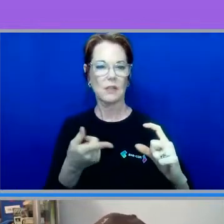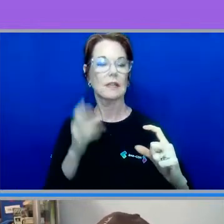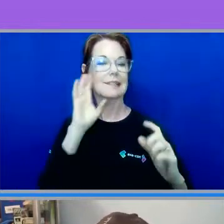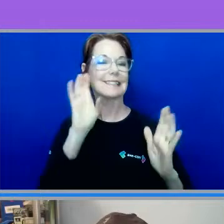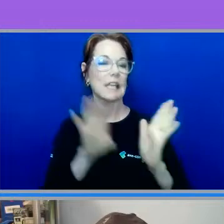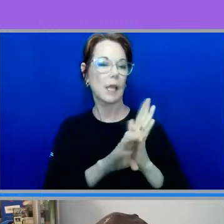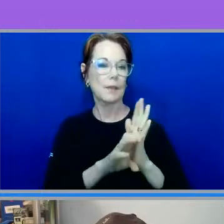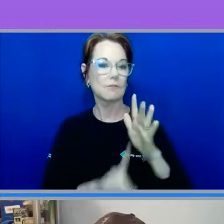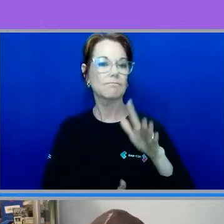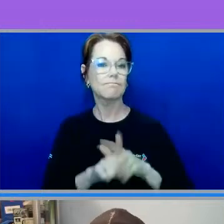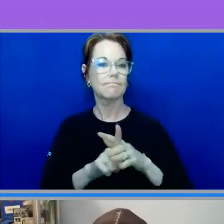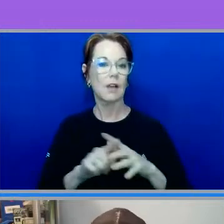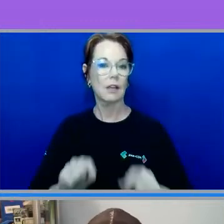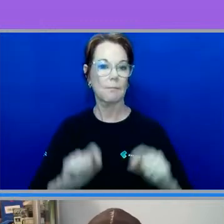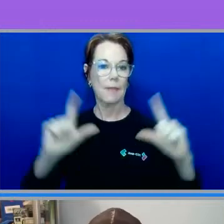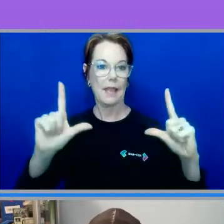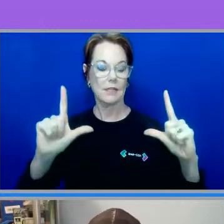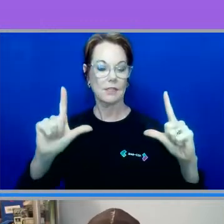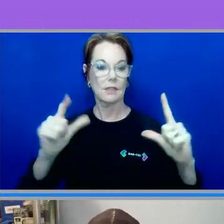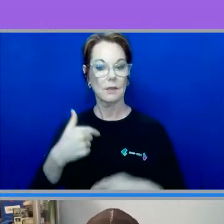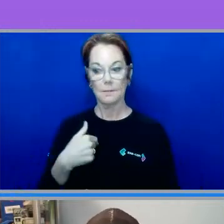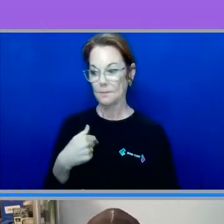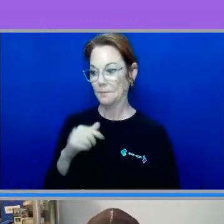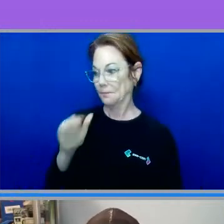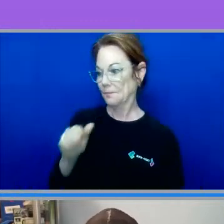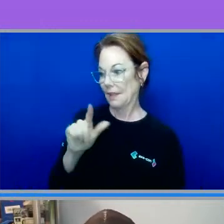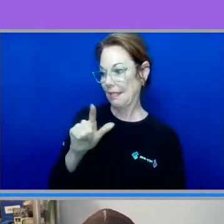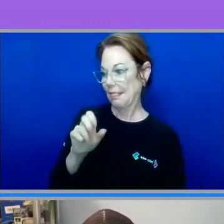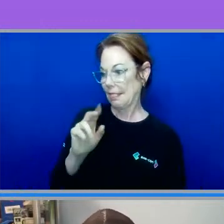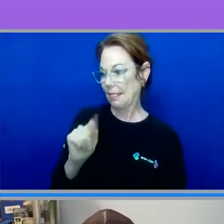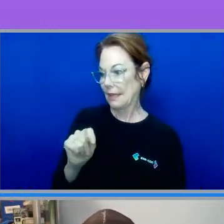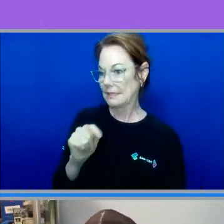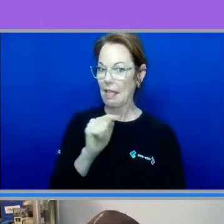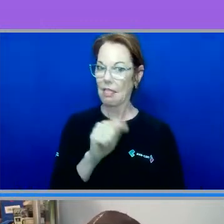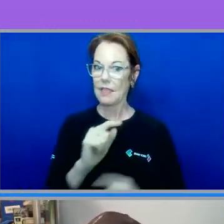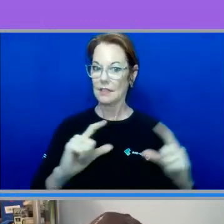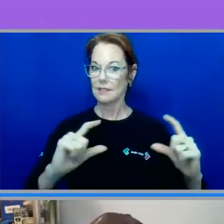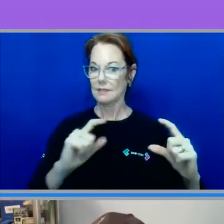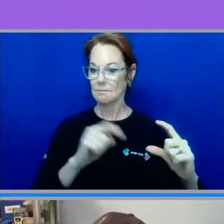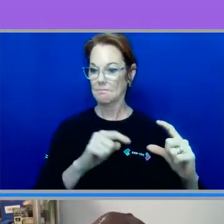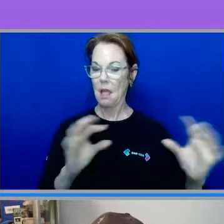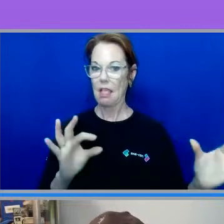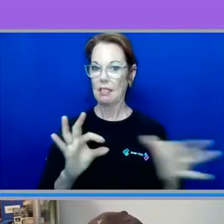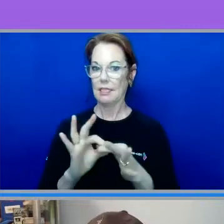image to the page. So I can tell the linter hey lint this custom